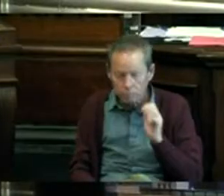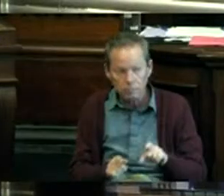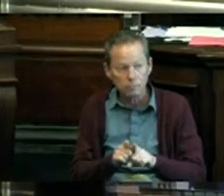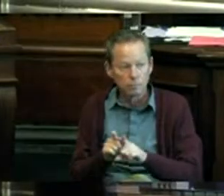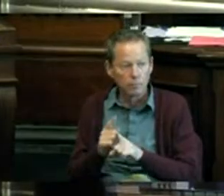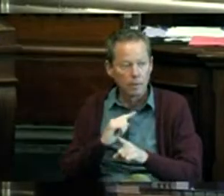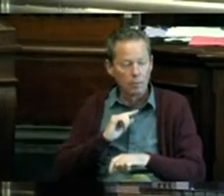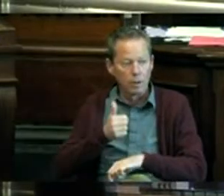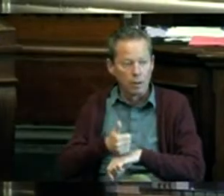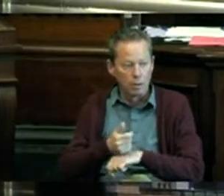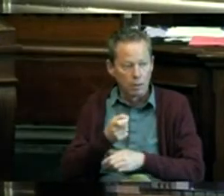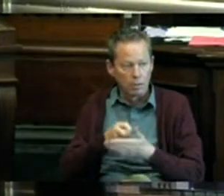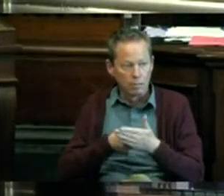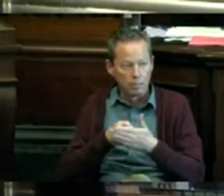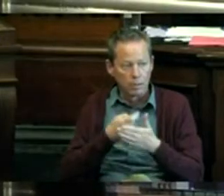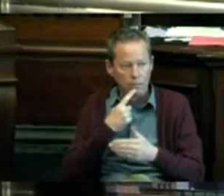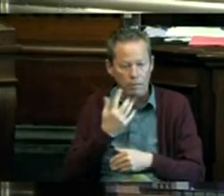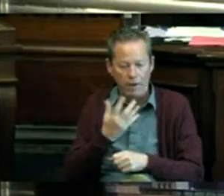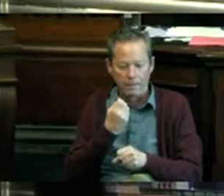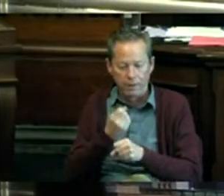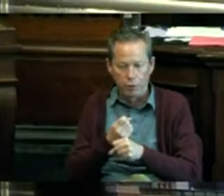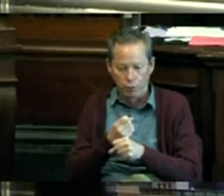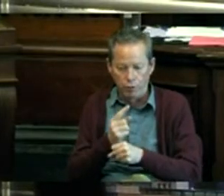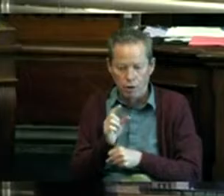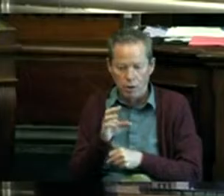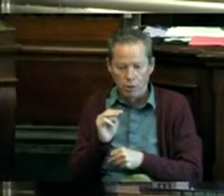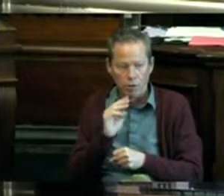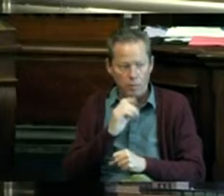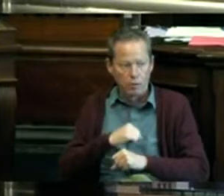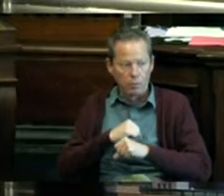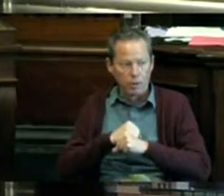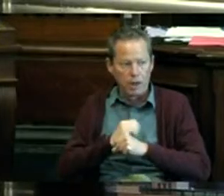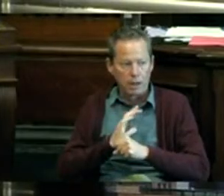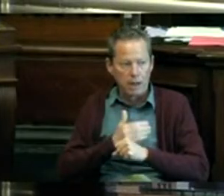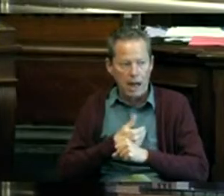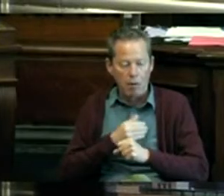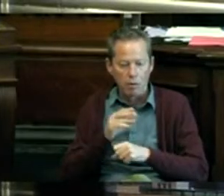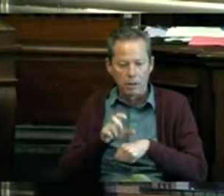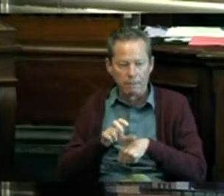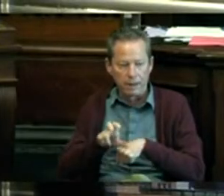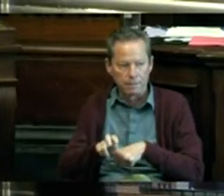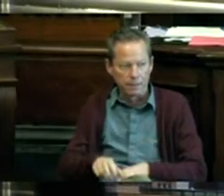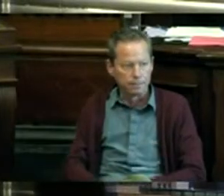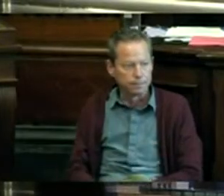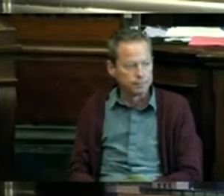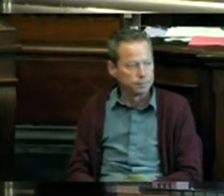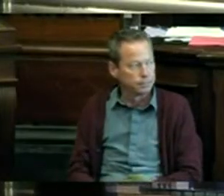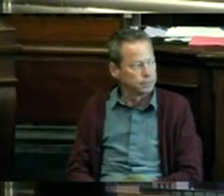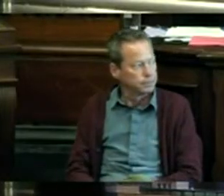their own projects, small or